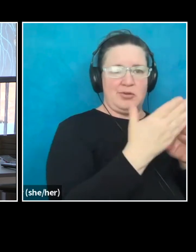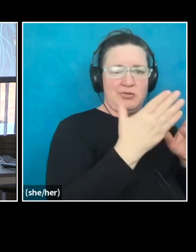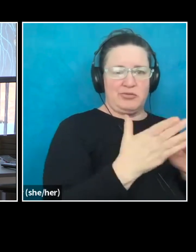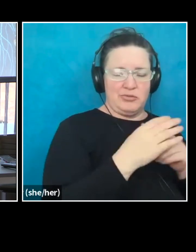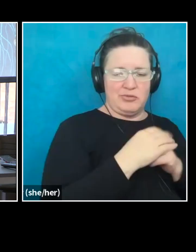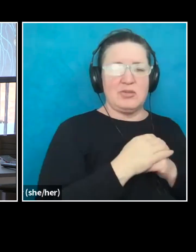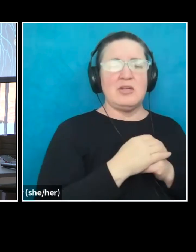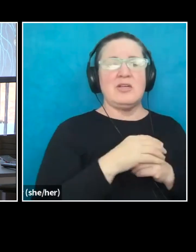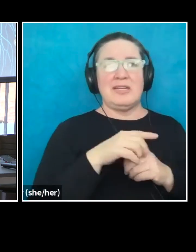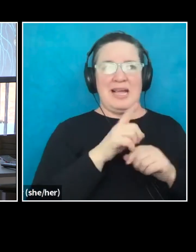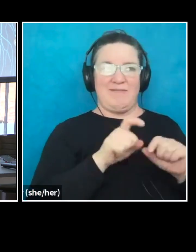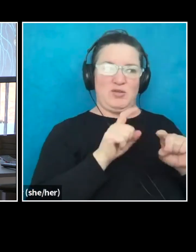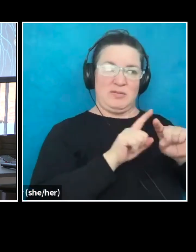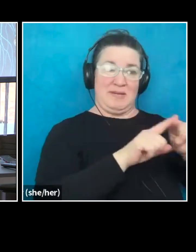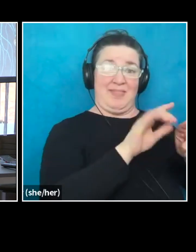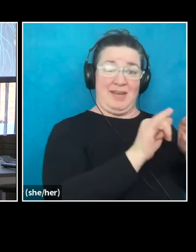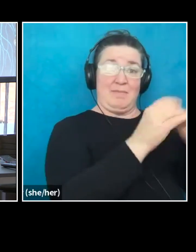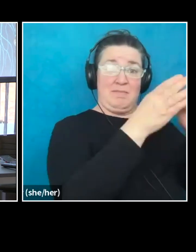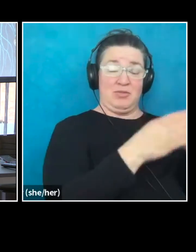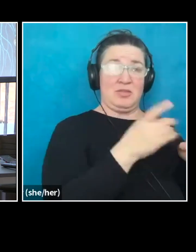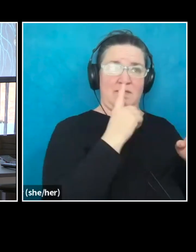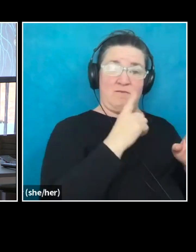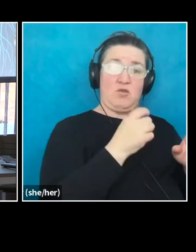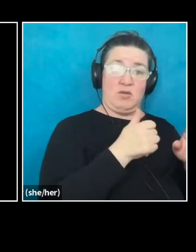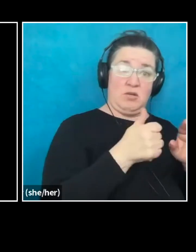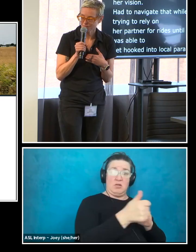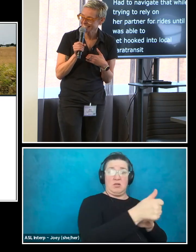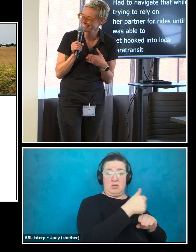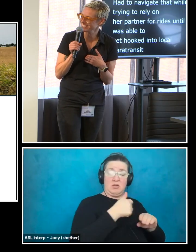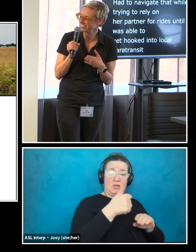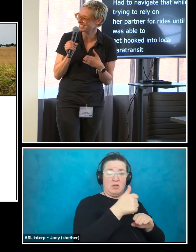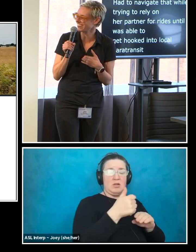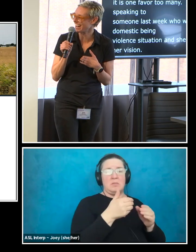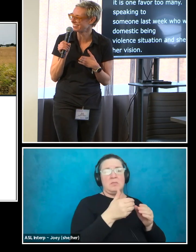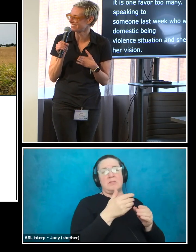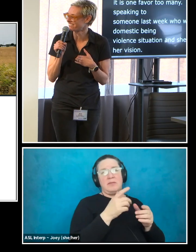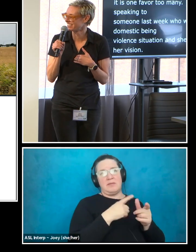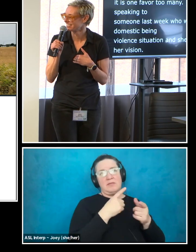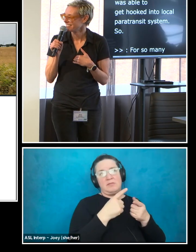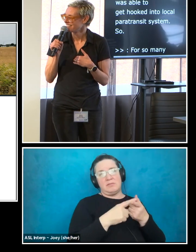system. Um so for so many of us transit is freedom. This is a picture of Abby Griffith,